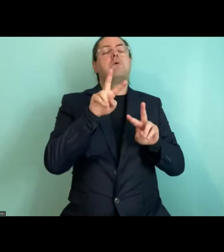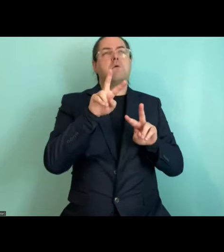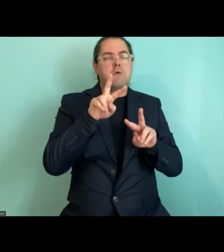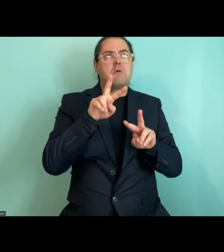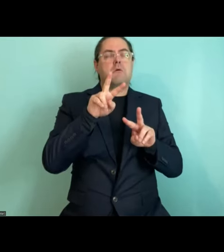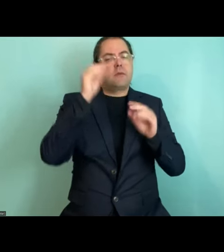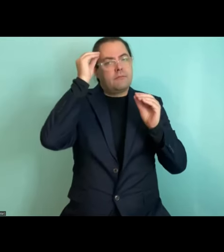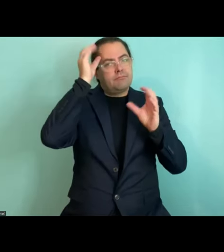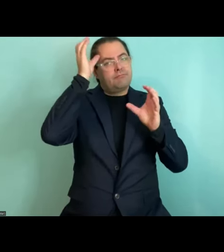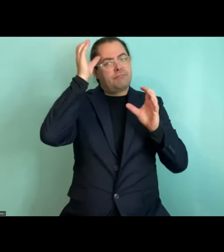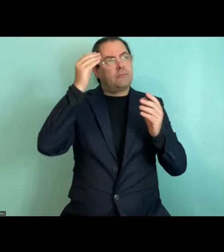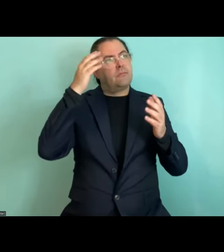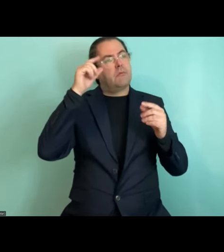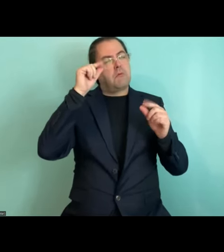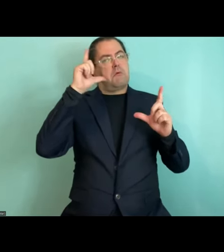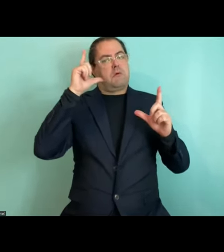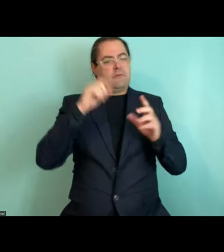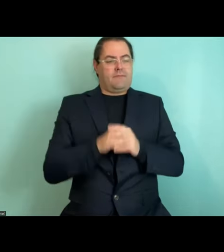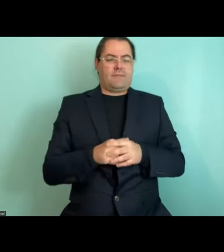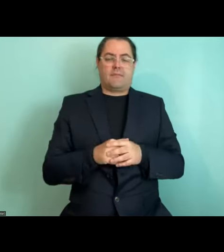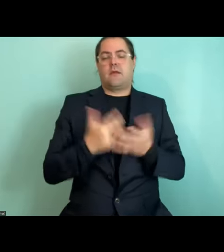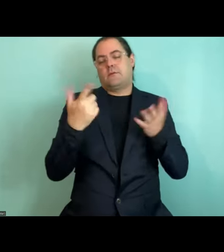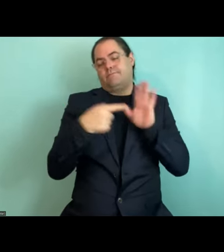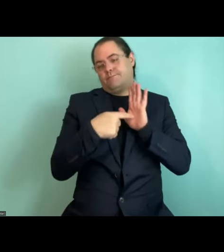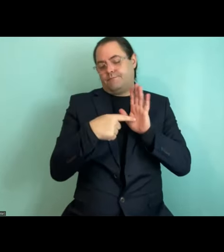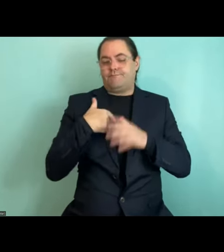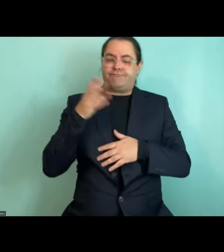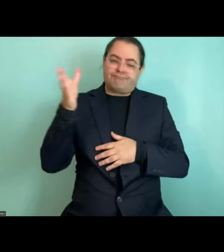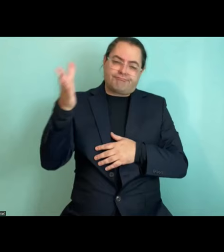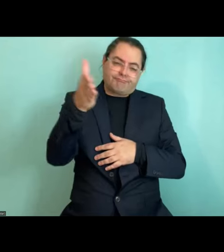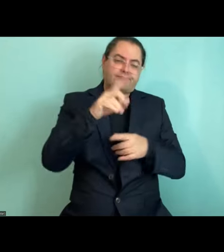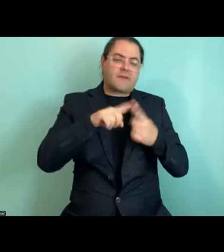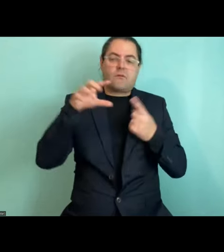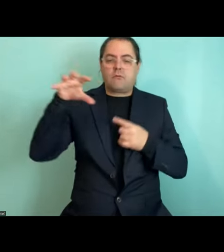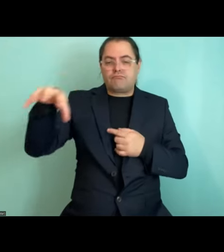or capacity the case Kosovar I crew, probably keep it but while down there companion dogs